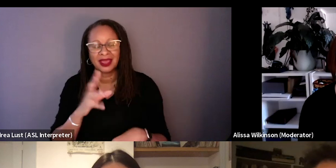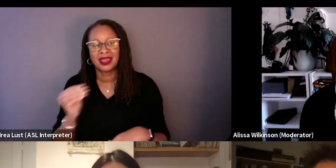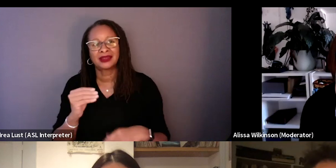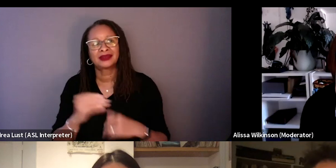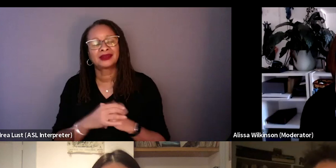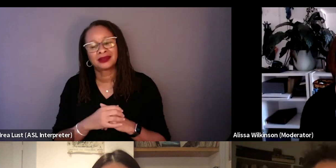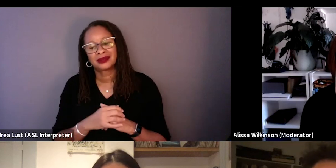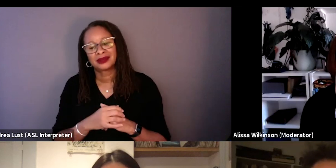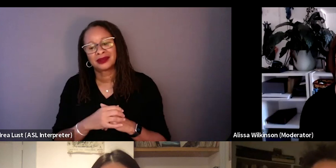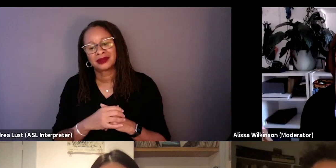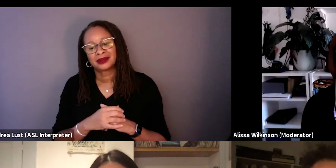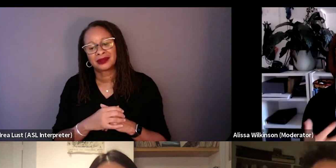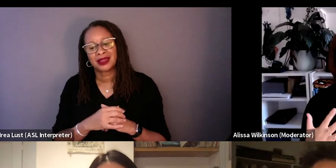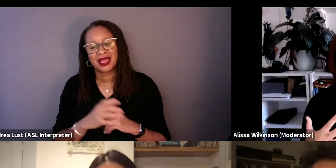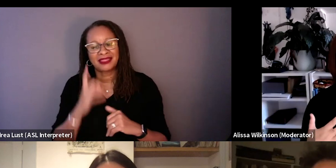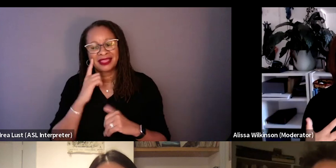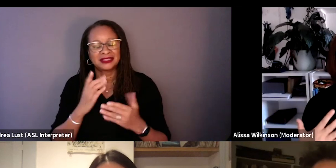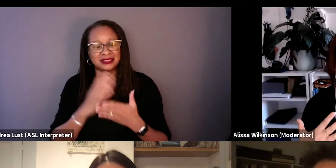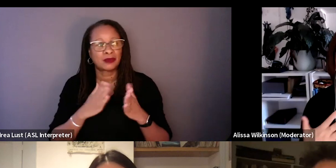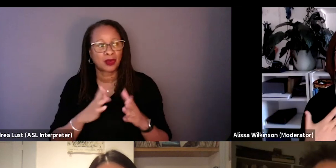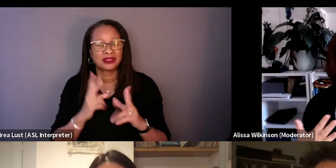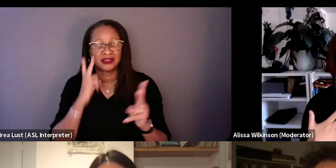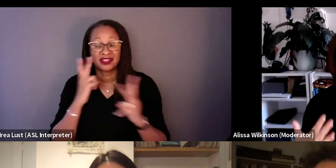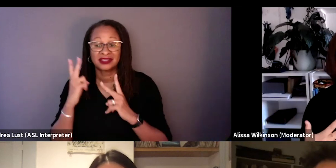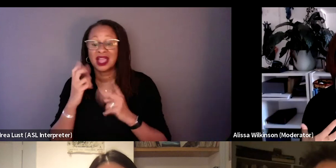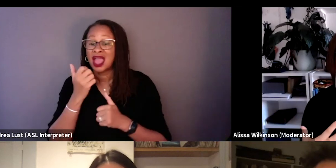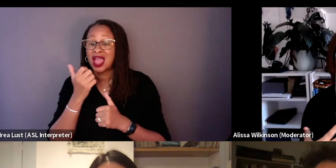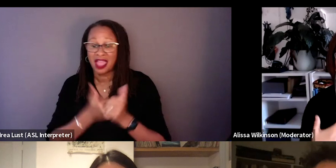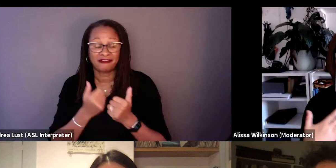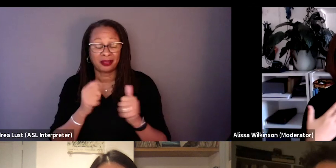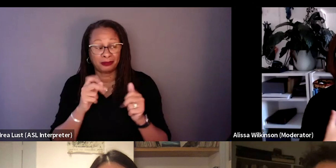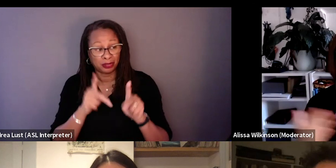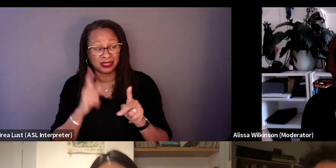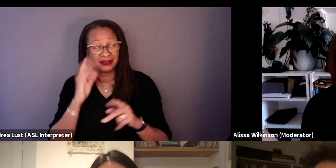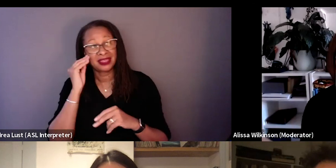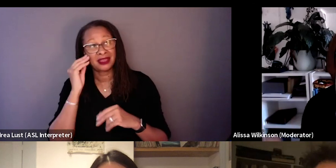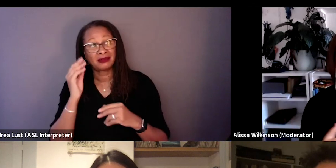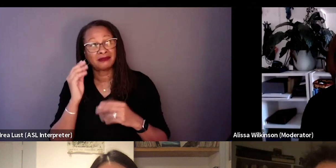I think in some ways reflect every viewer back to themselves. Make us think about what is it I want?